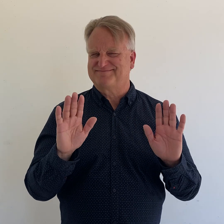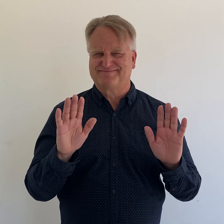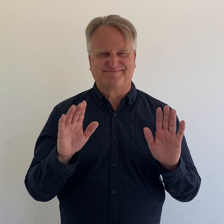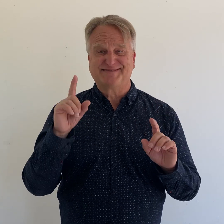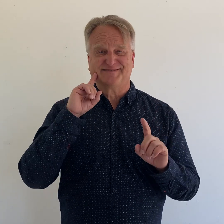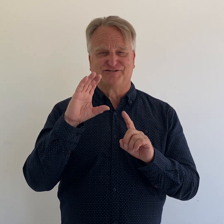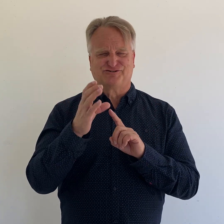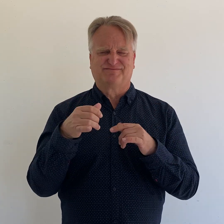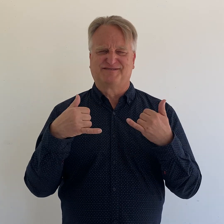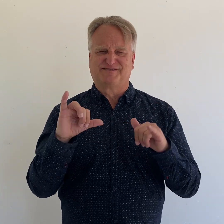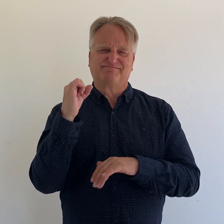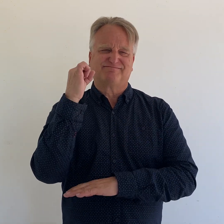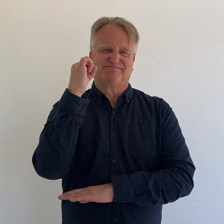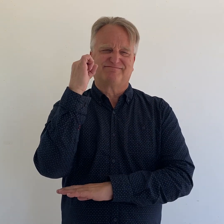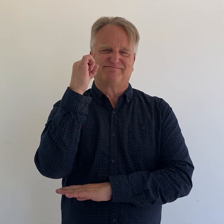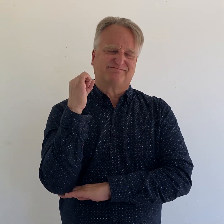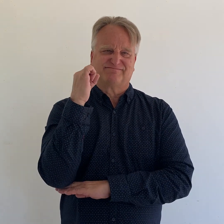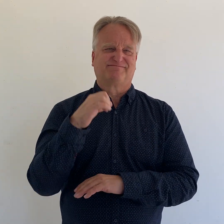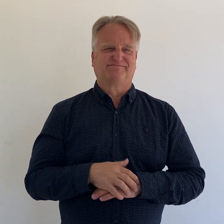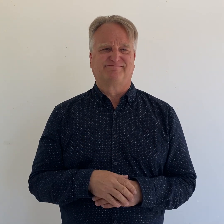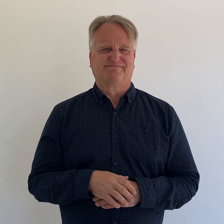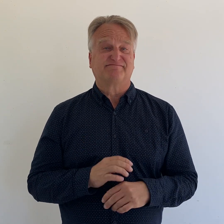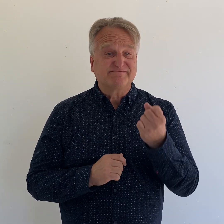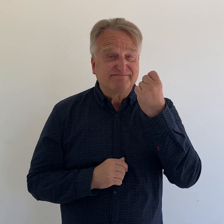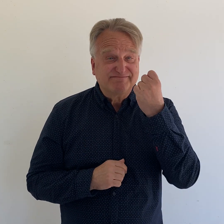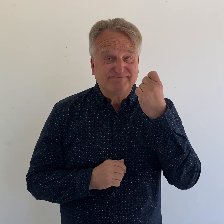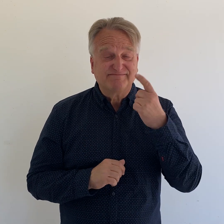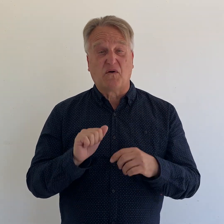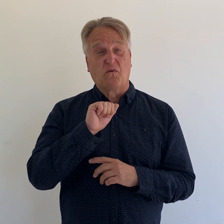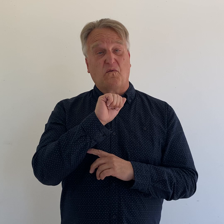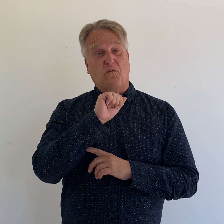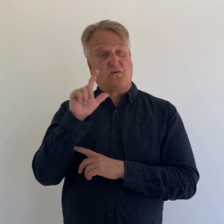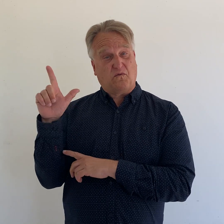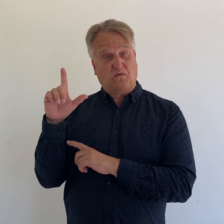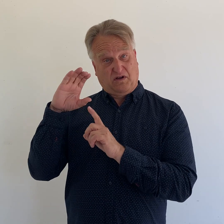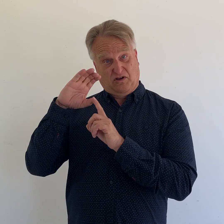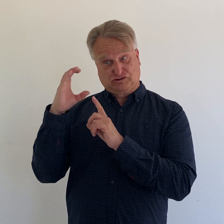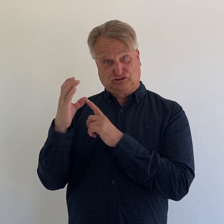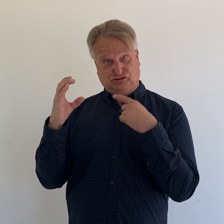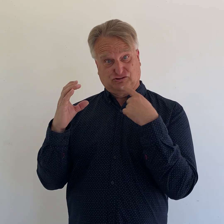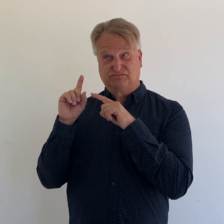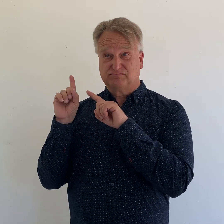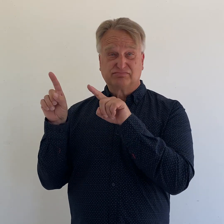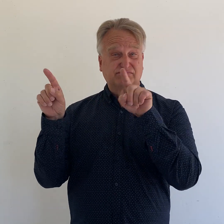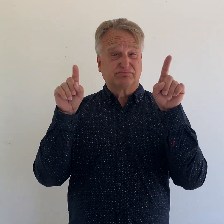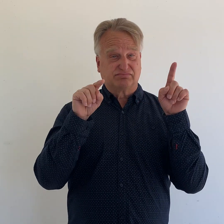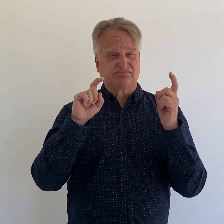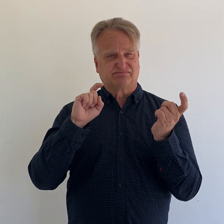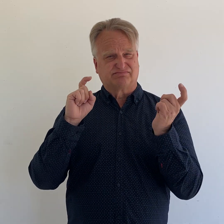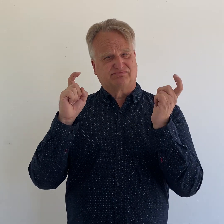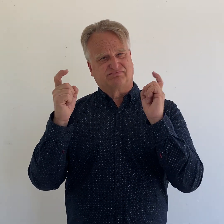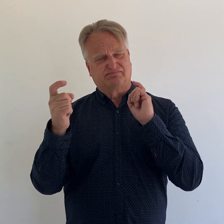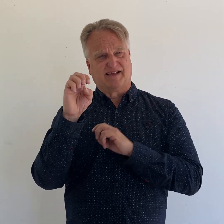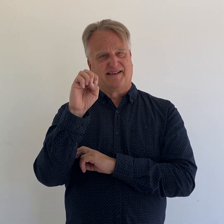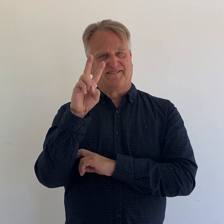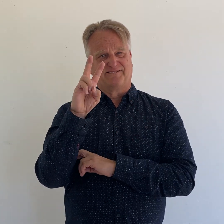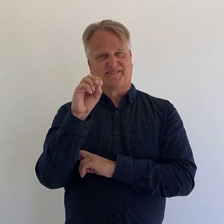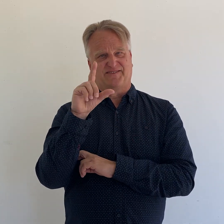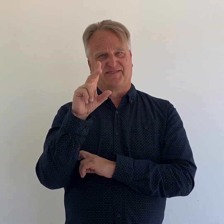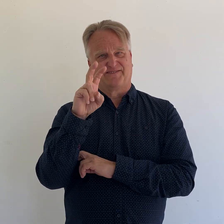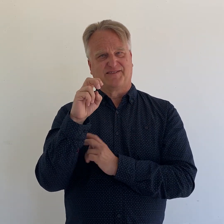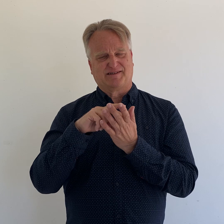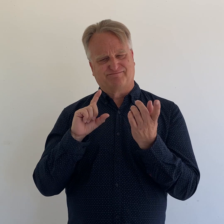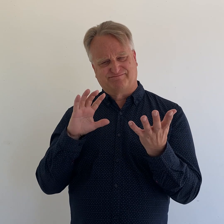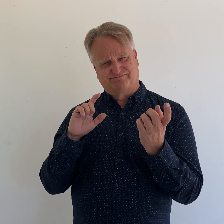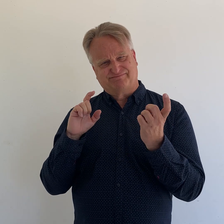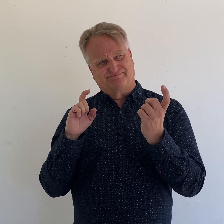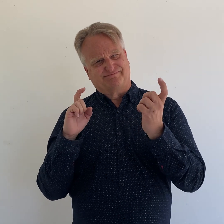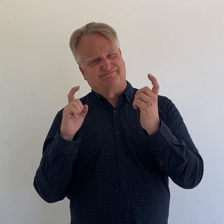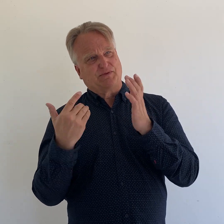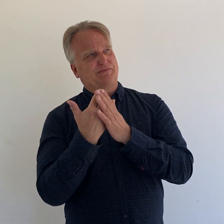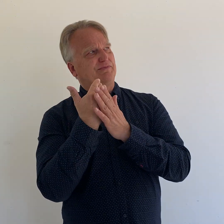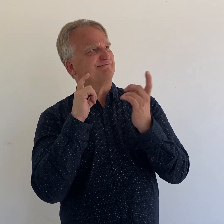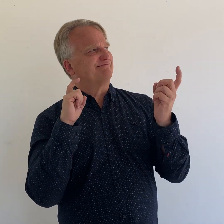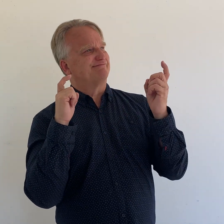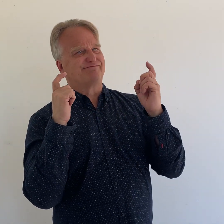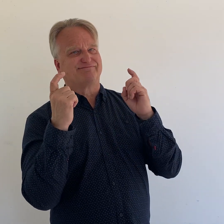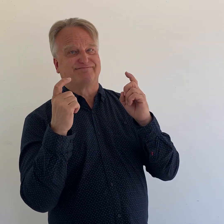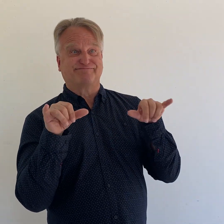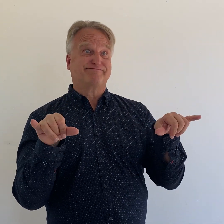It’s a fact that all cultures evolve over the years.